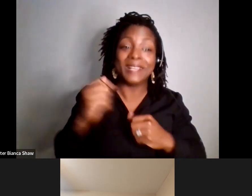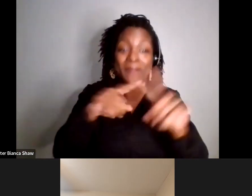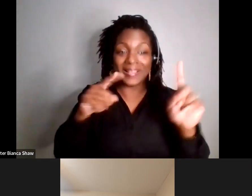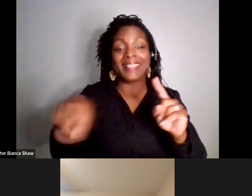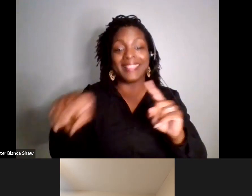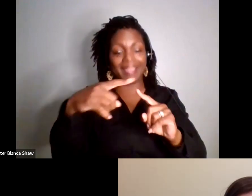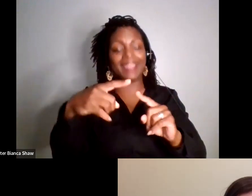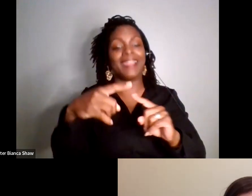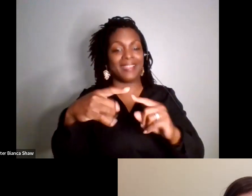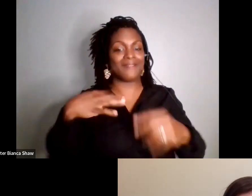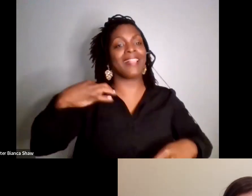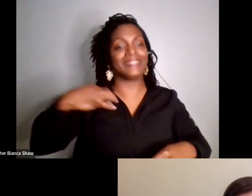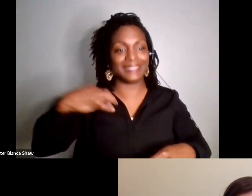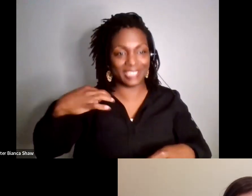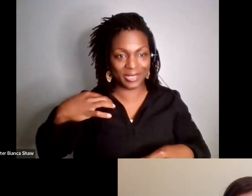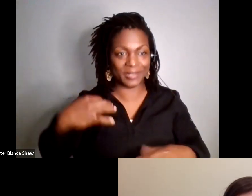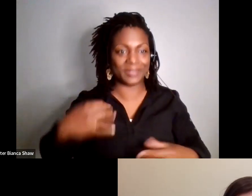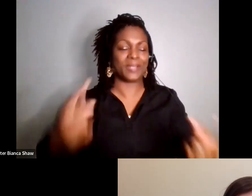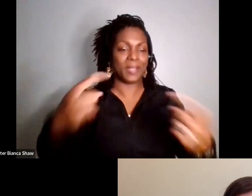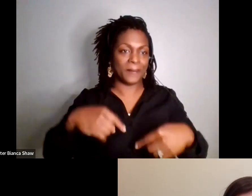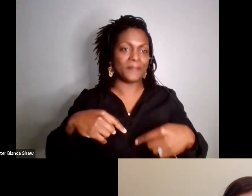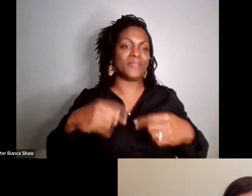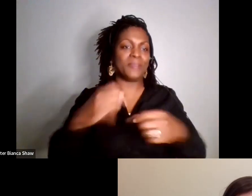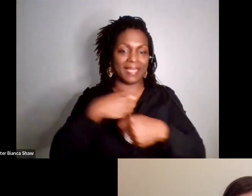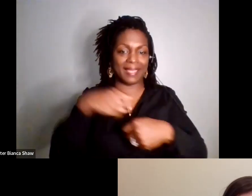But they are volunteering to make this a really great conference.